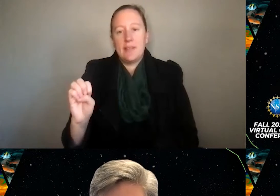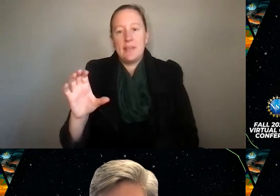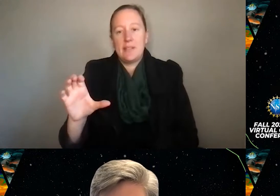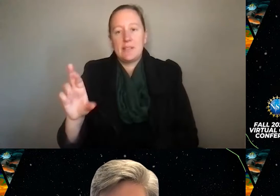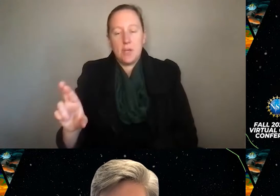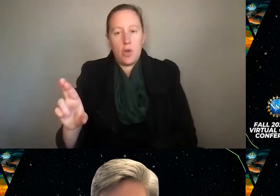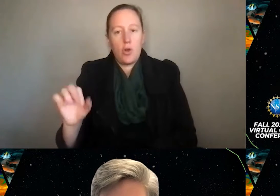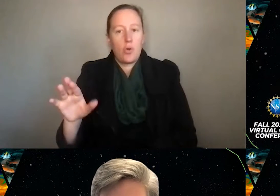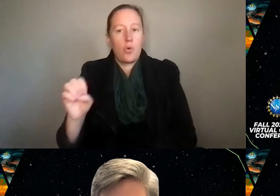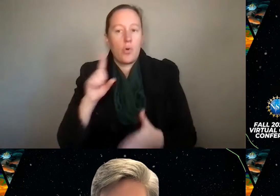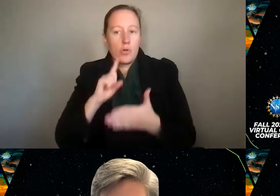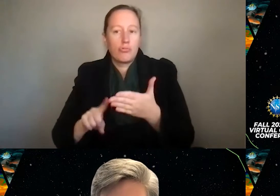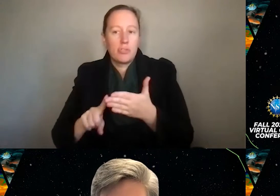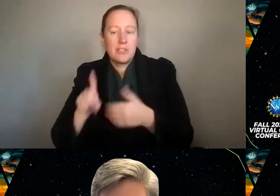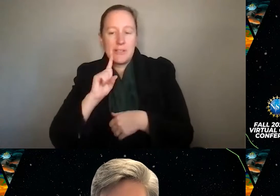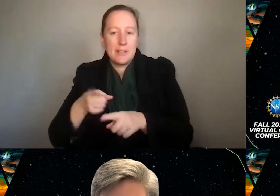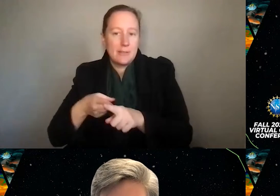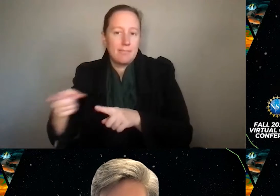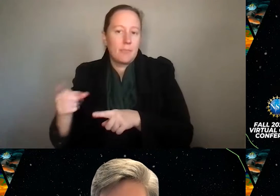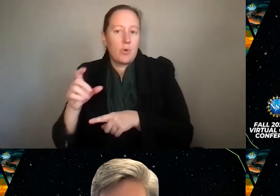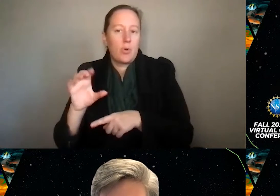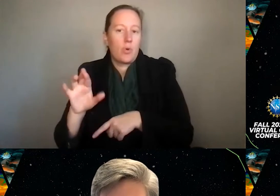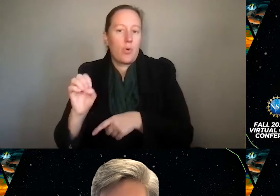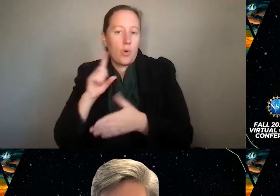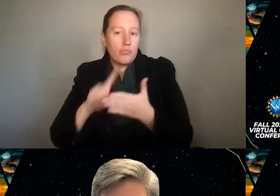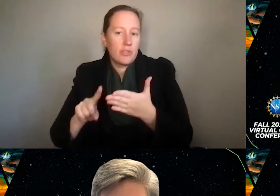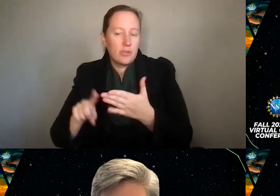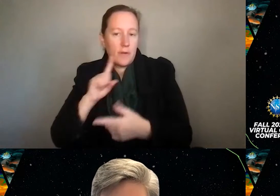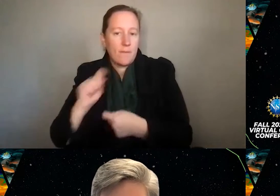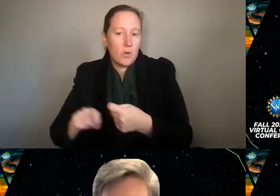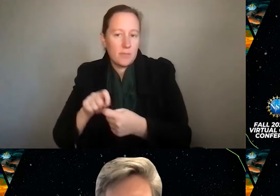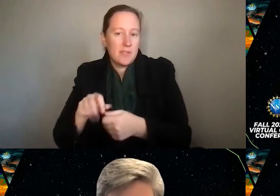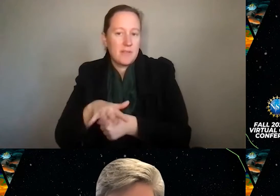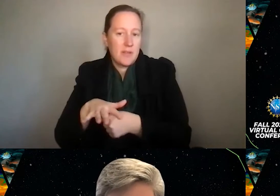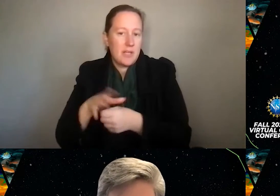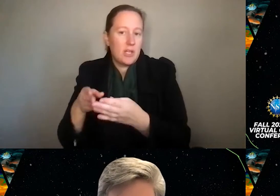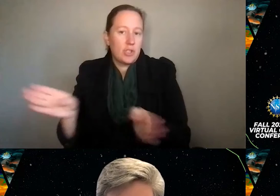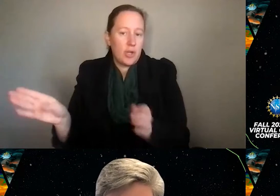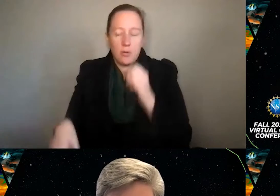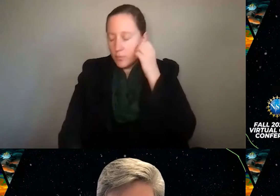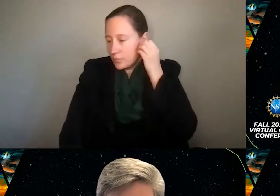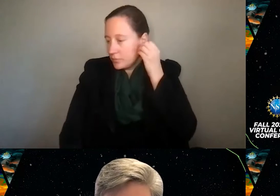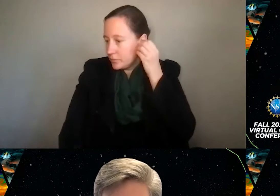in core research and education in general. As we go in